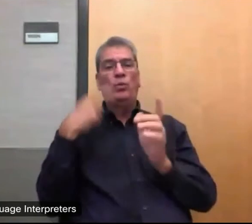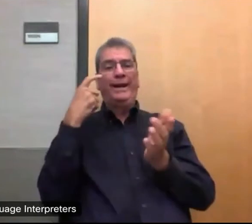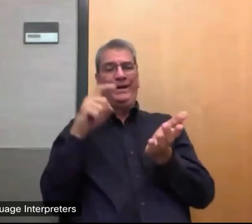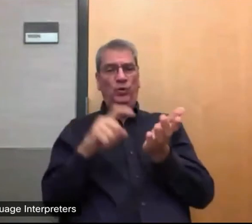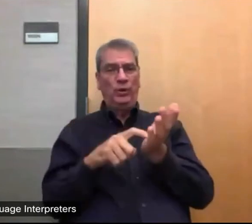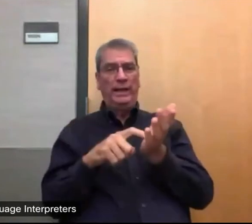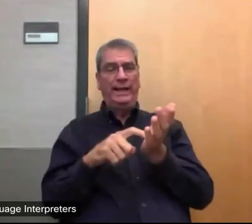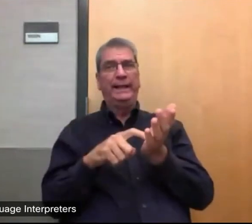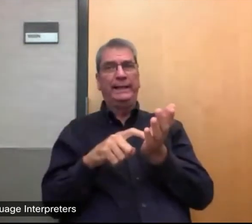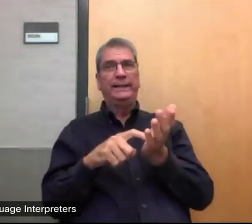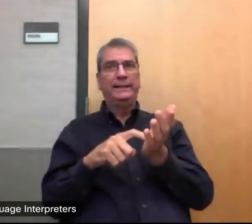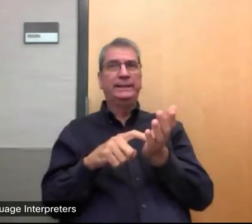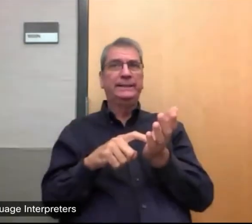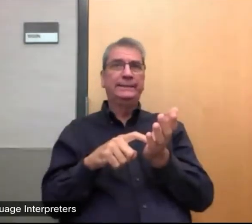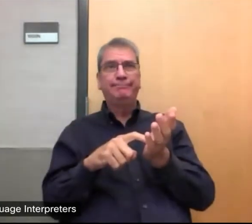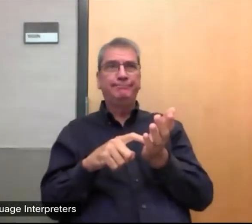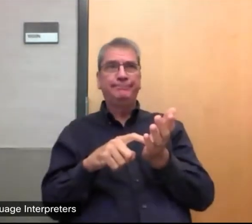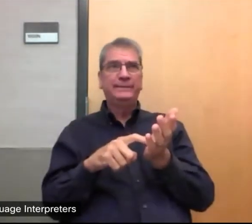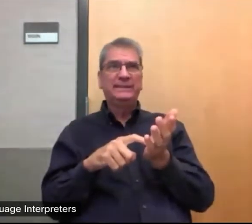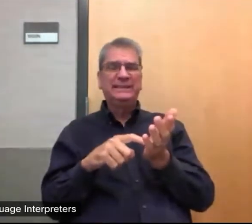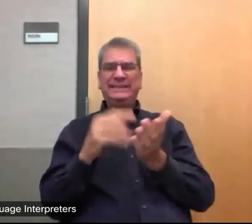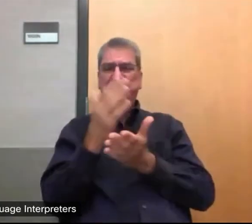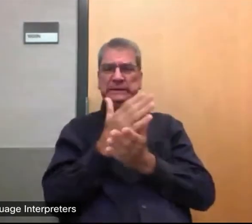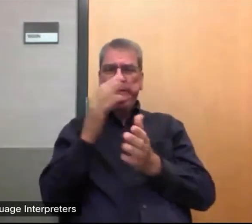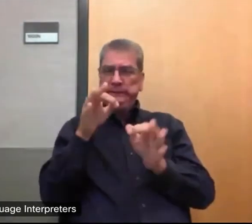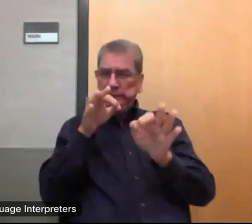there's. Some really detailed information that needs